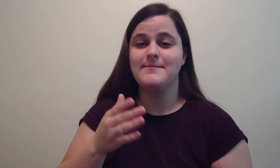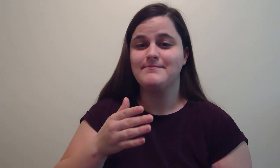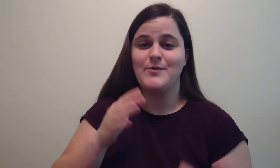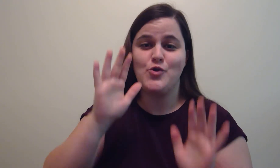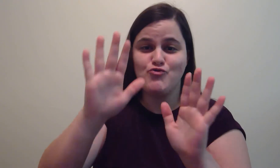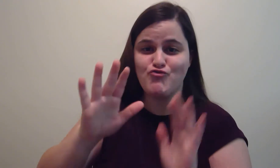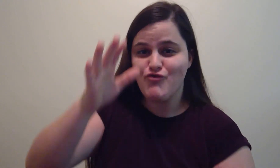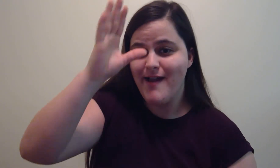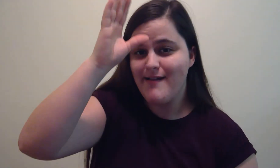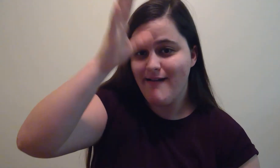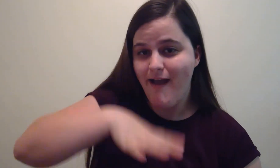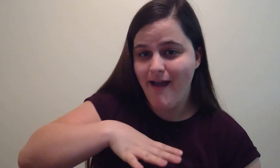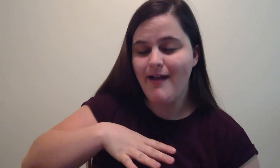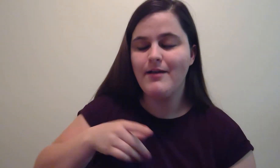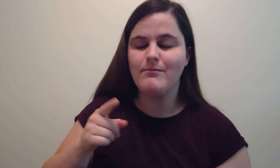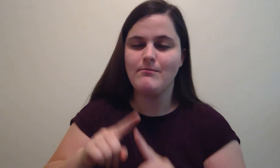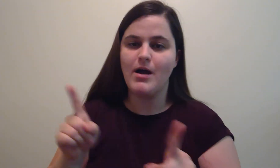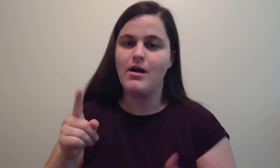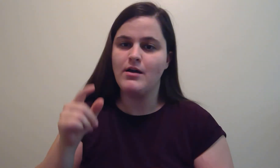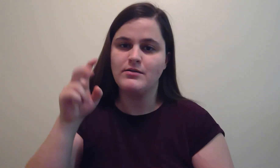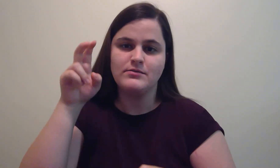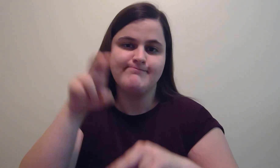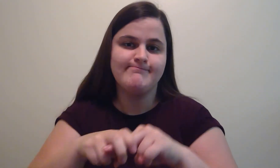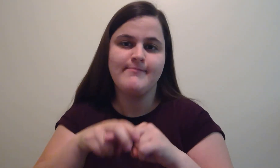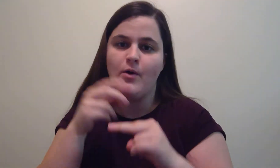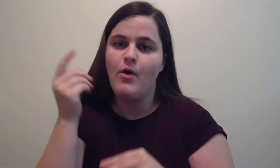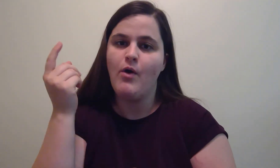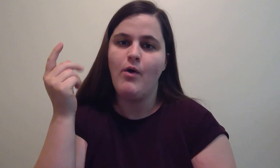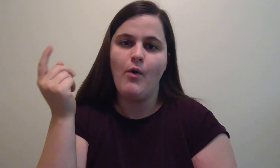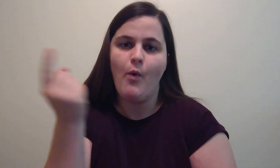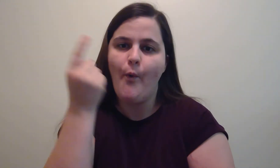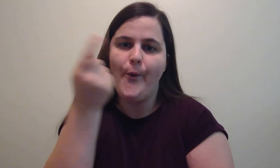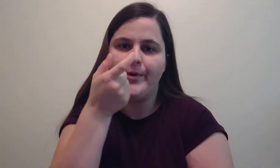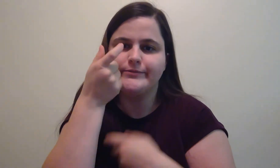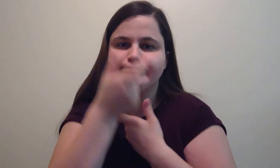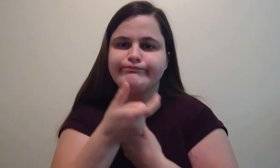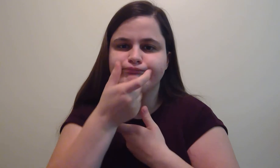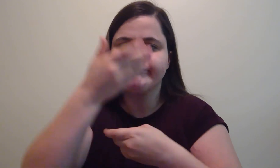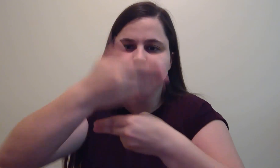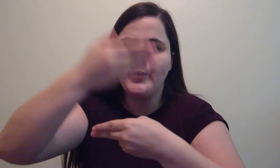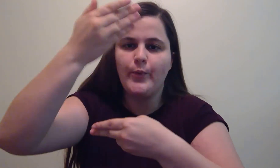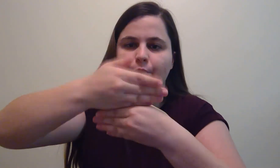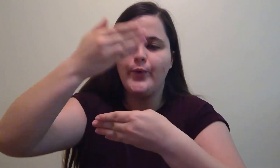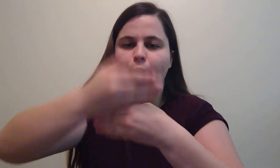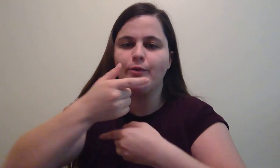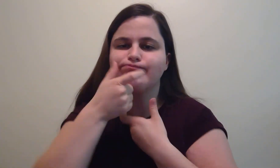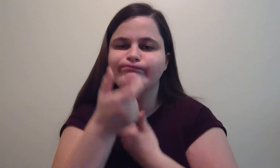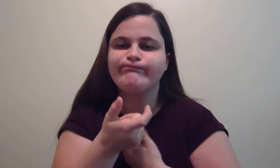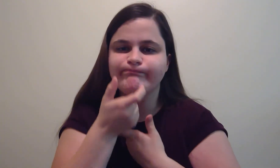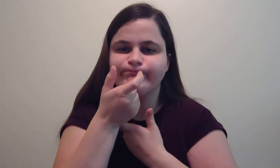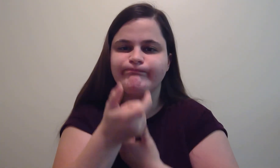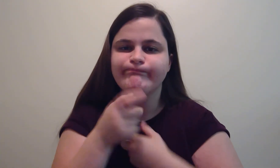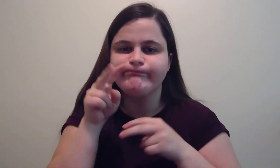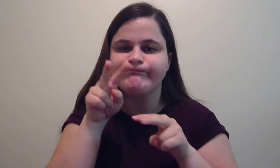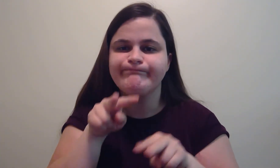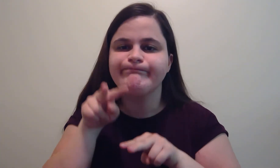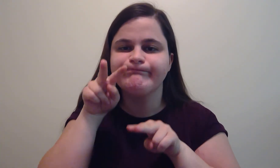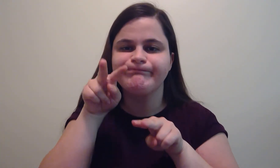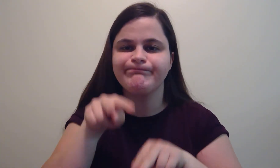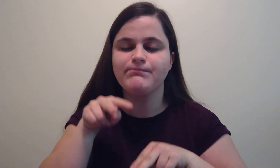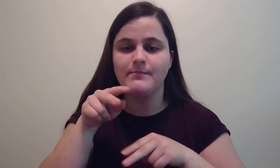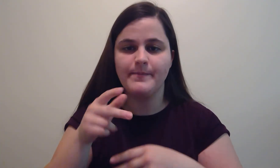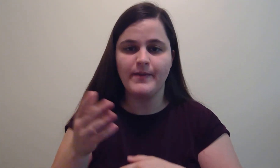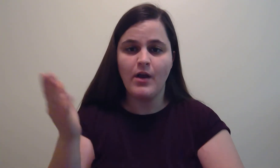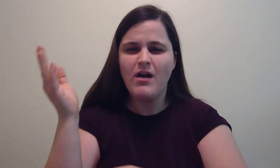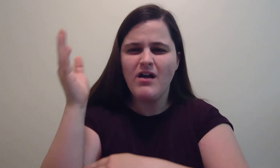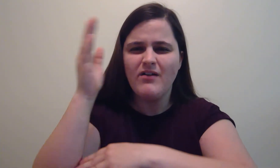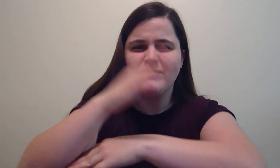guy, from what I can tell, the thing he likes to do best is stare out the front room window.